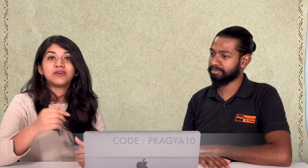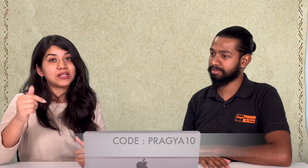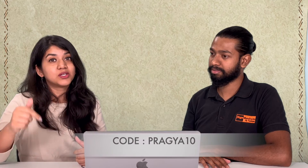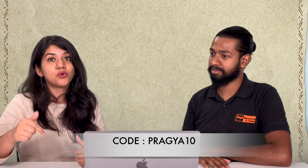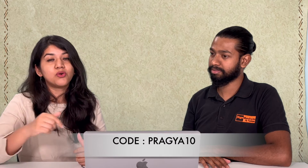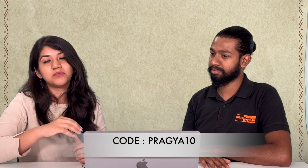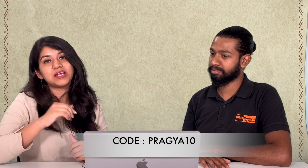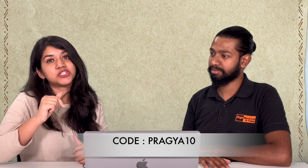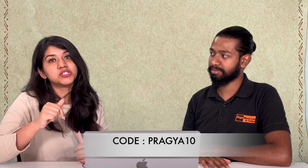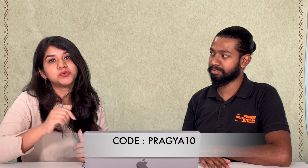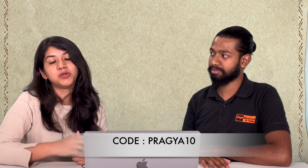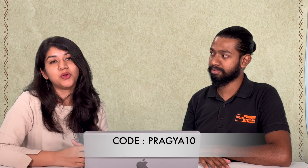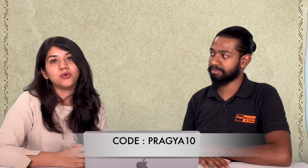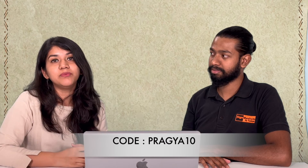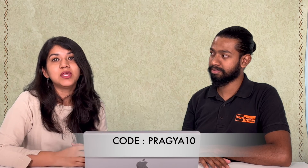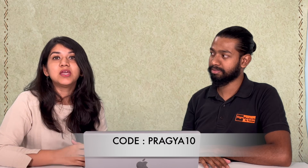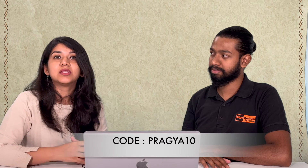You can find the code mentioned below.